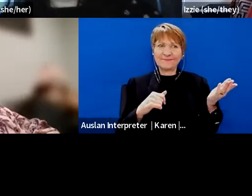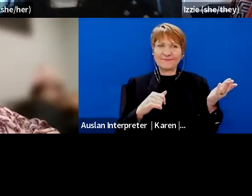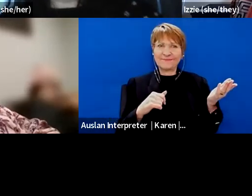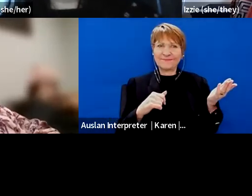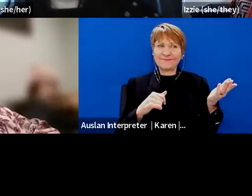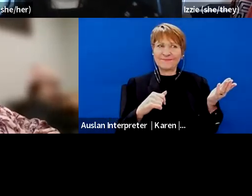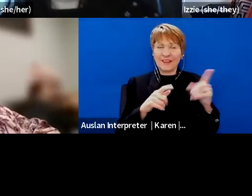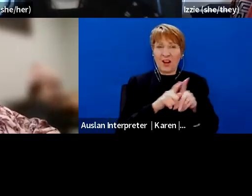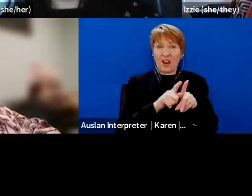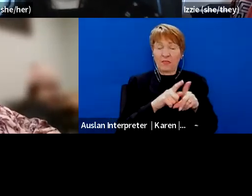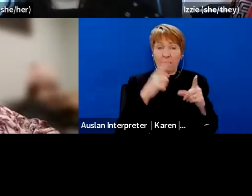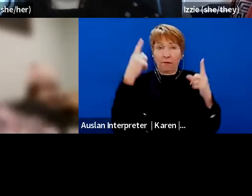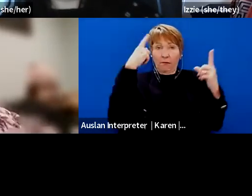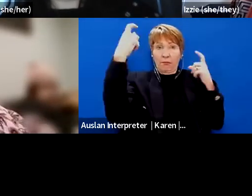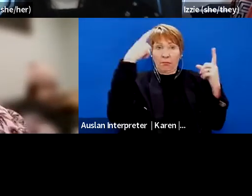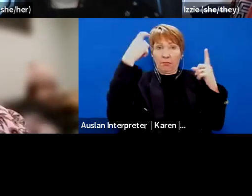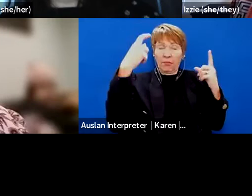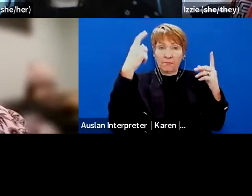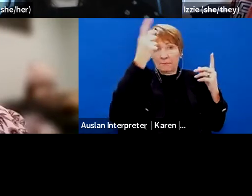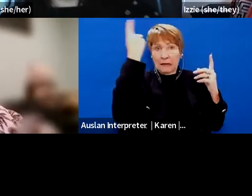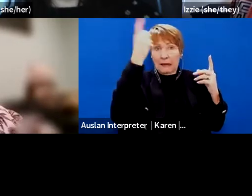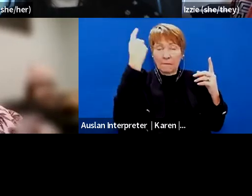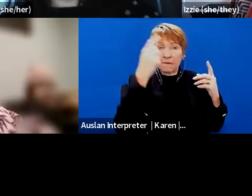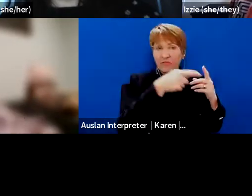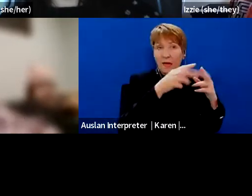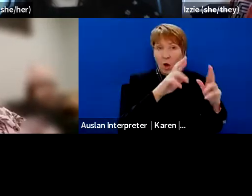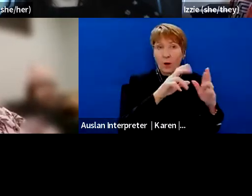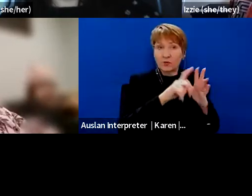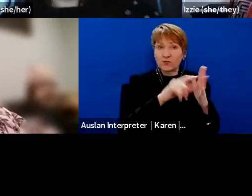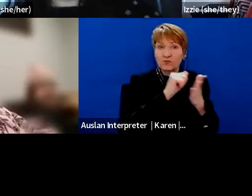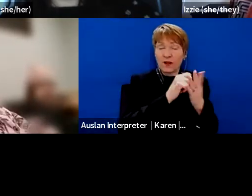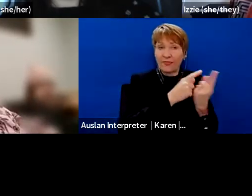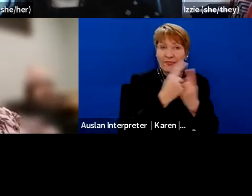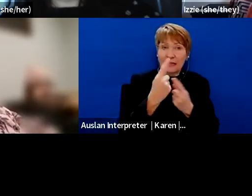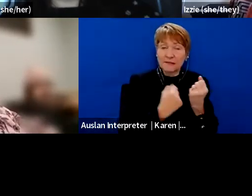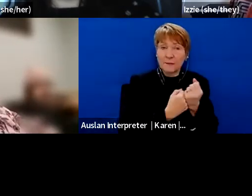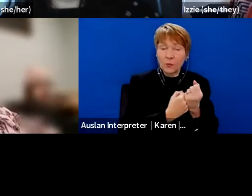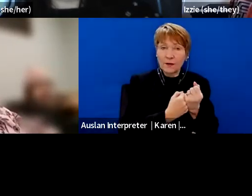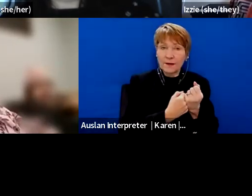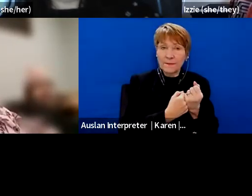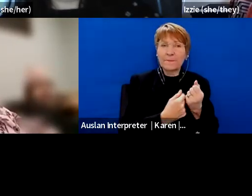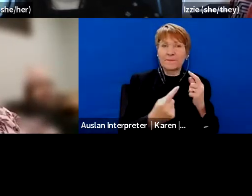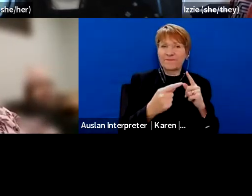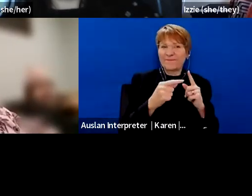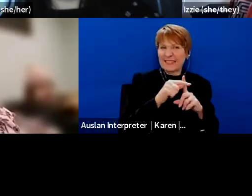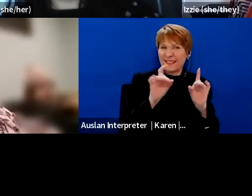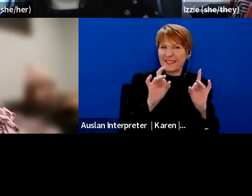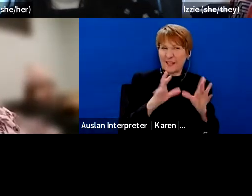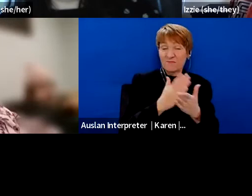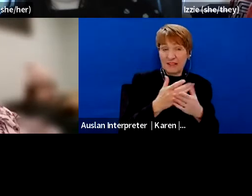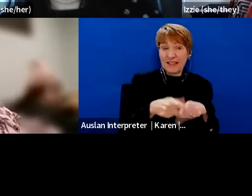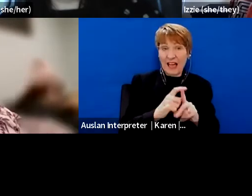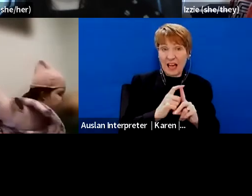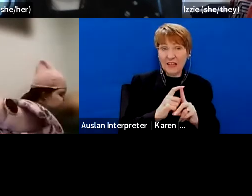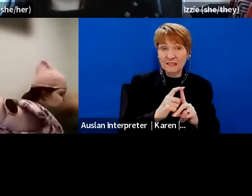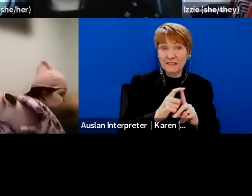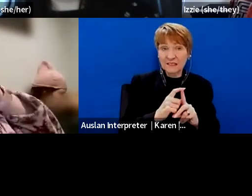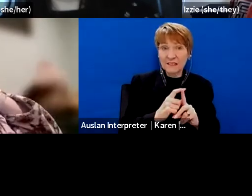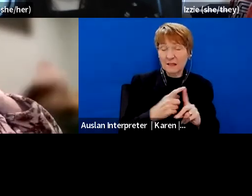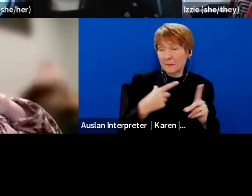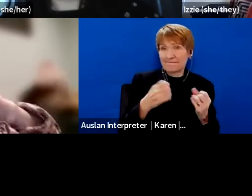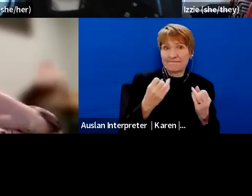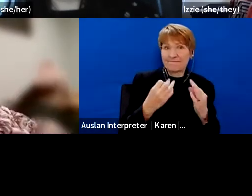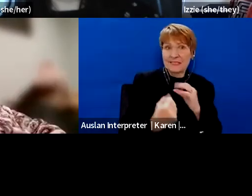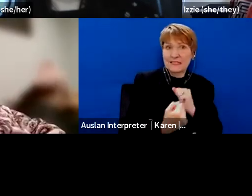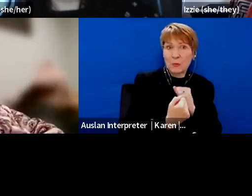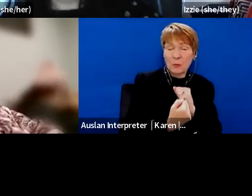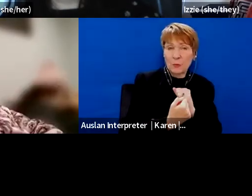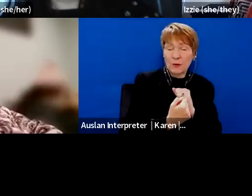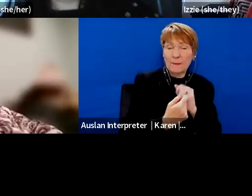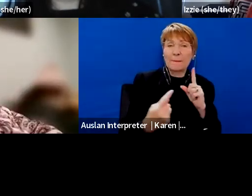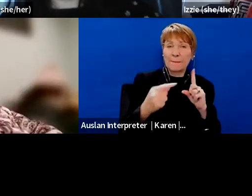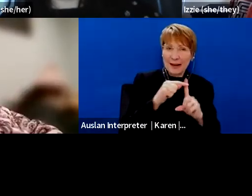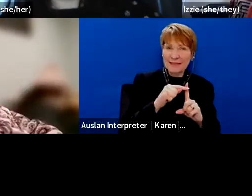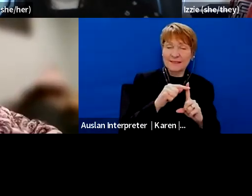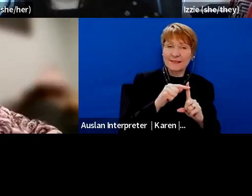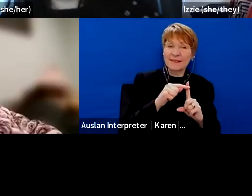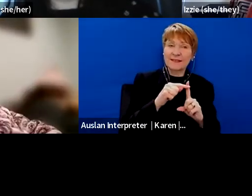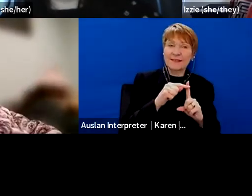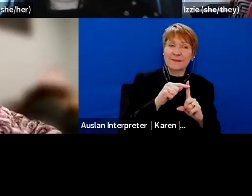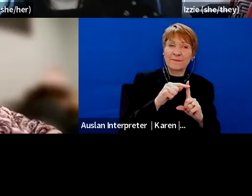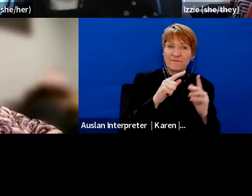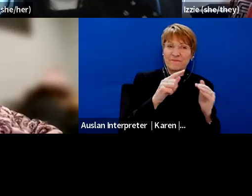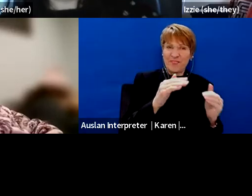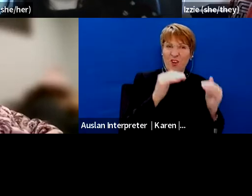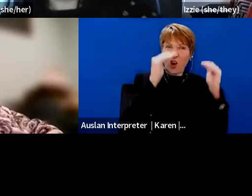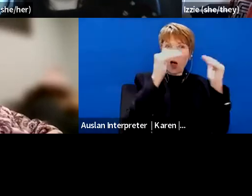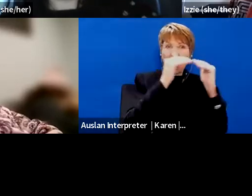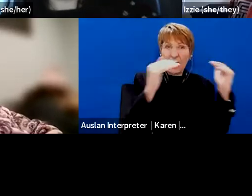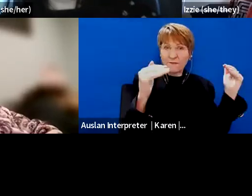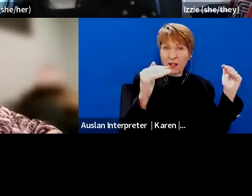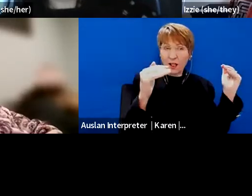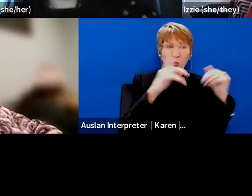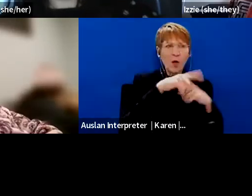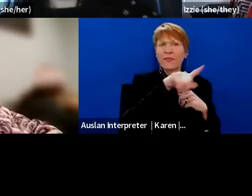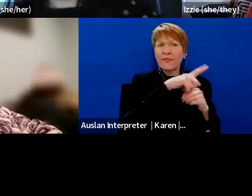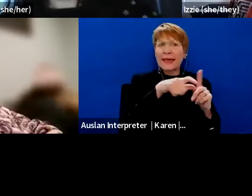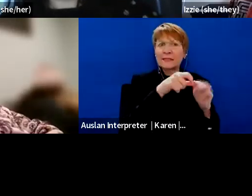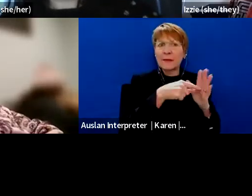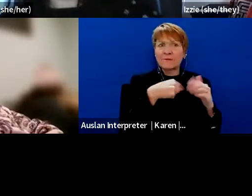You know by the pants and hoping that they're doing the right thing. And it also was really hard to start off with, because you I didn't have that support but also to the fact that, because it was that high expectations and you know basically playing